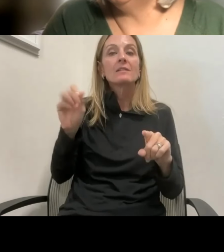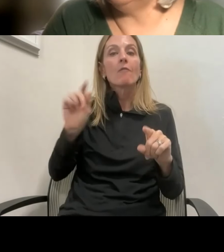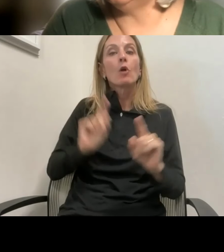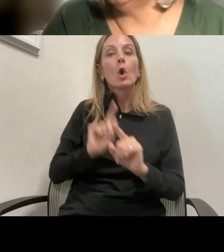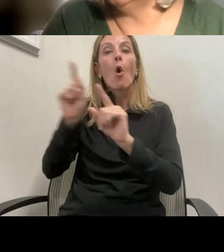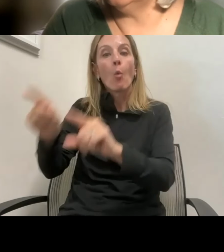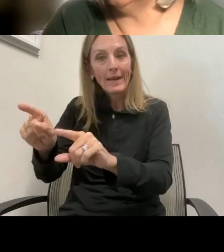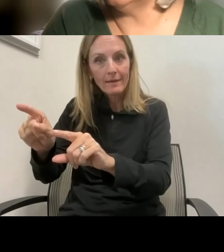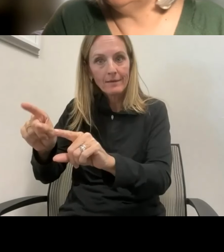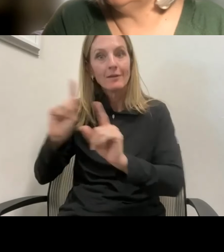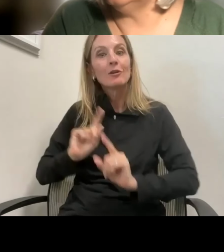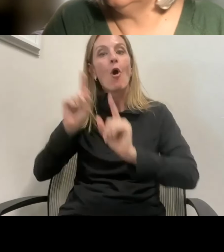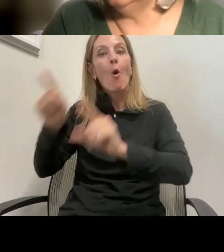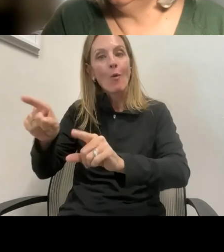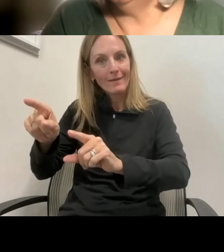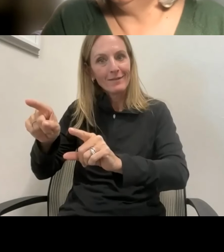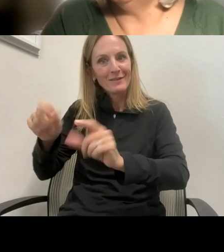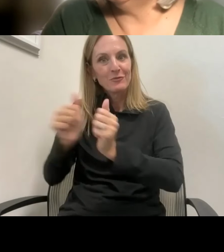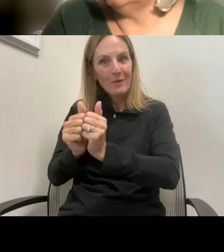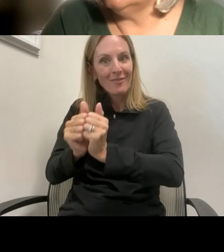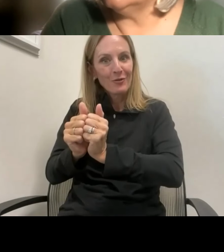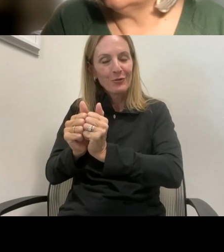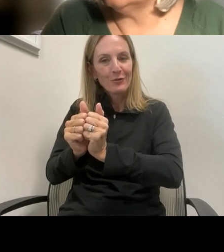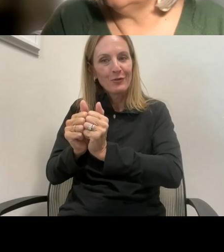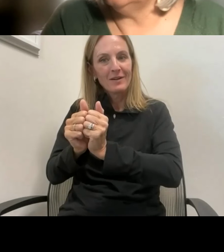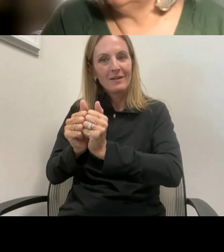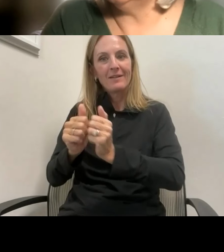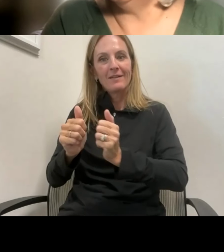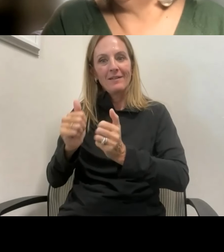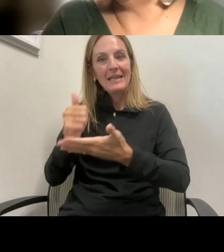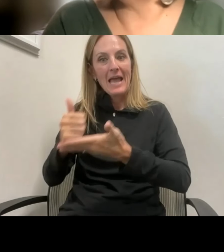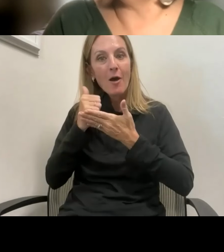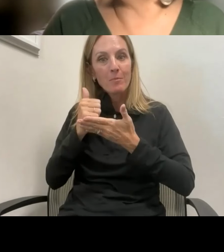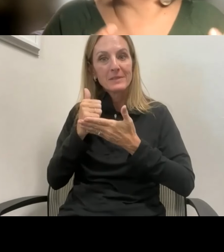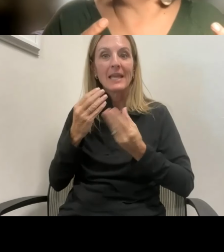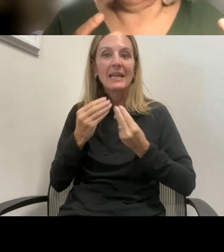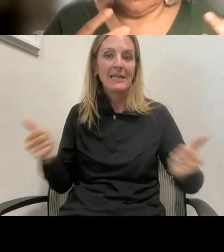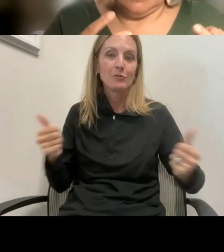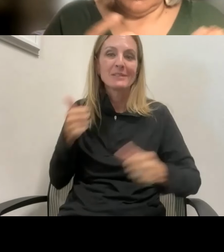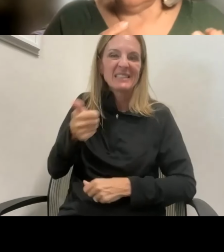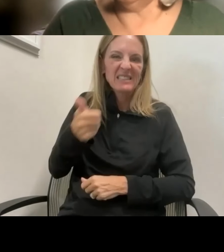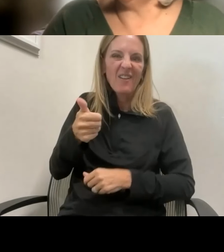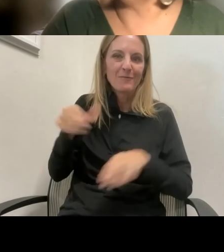and being together is helpful, is healing in itself but it's actually biologically